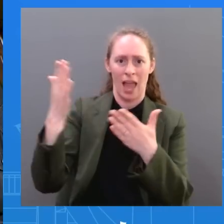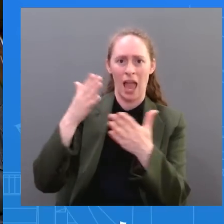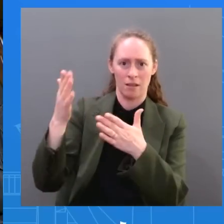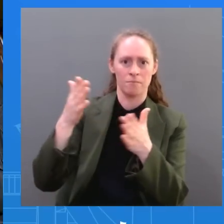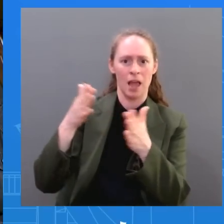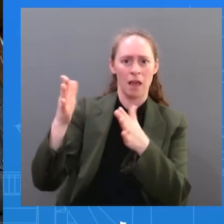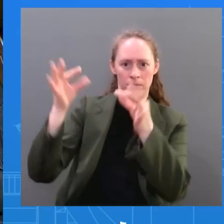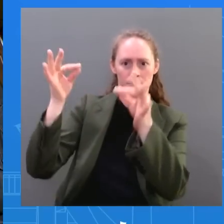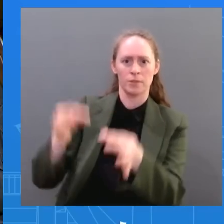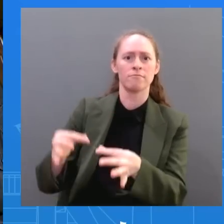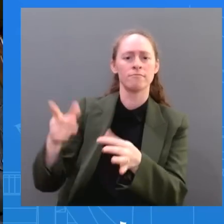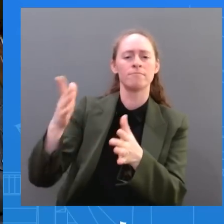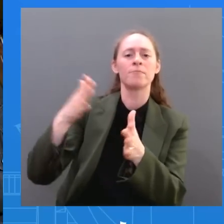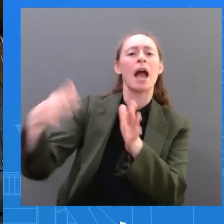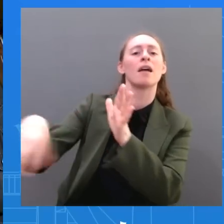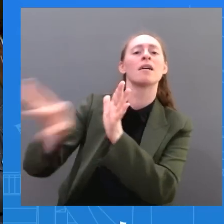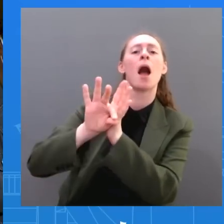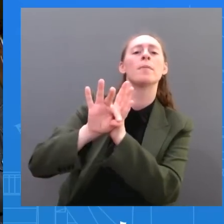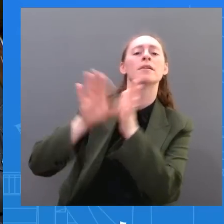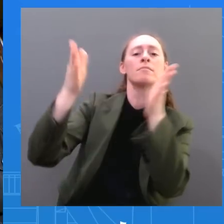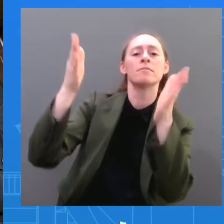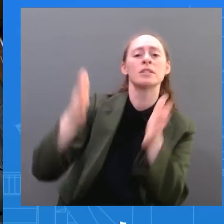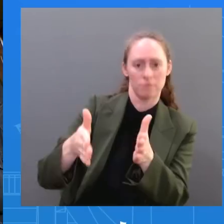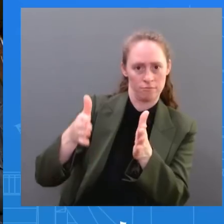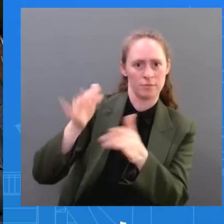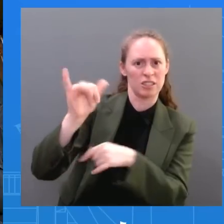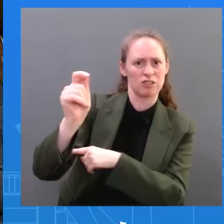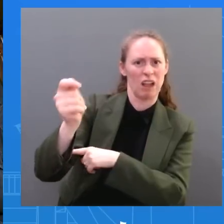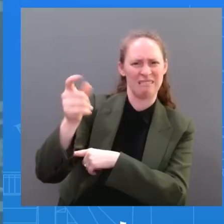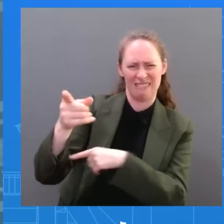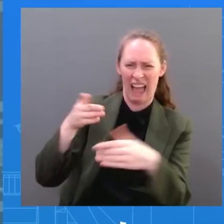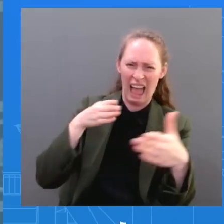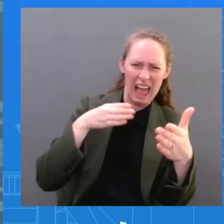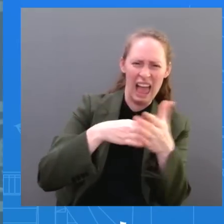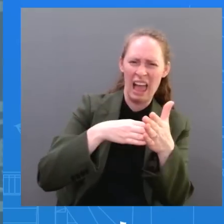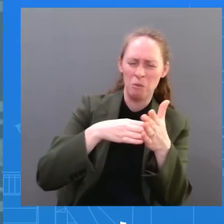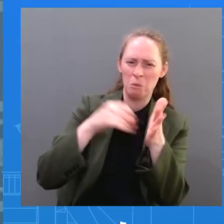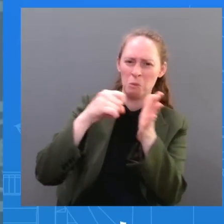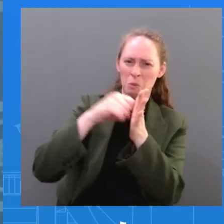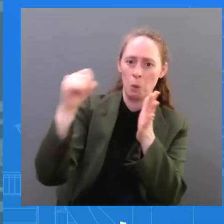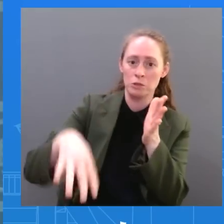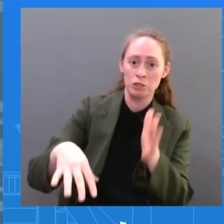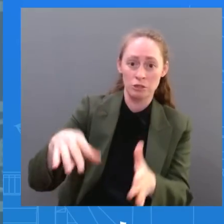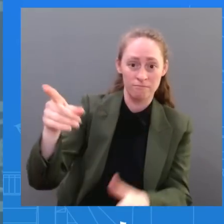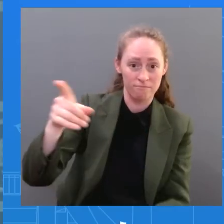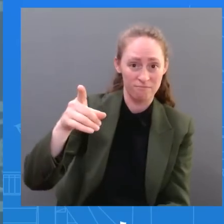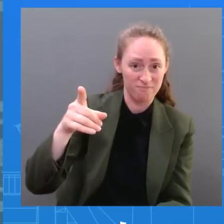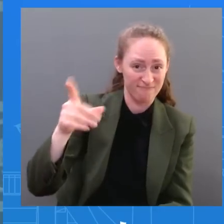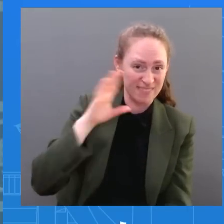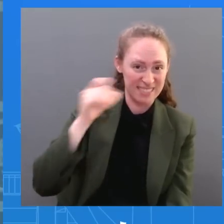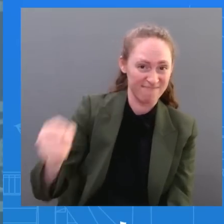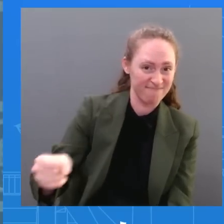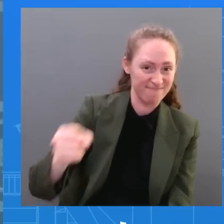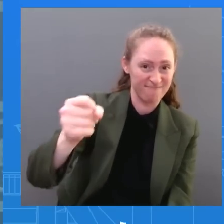in Kentucky the day that Roe v. Wade was decided? Ms. Jean-Pierre: So we don't -- we -- we make it a point here to not comment on any --